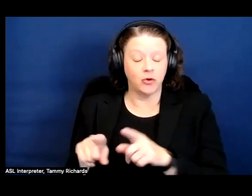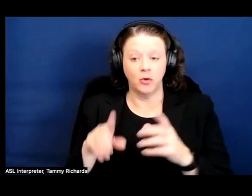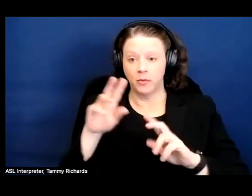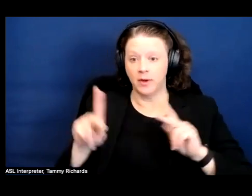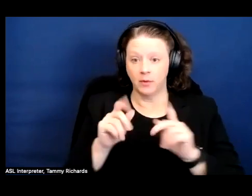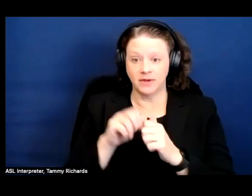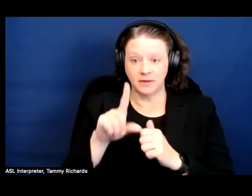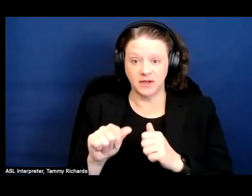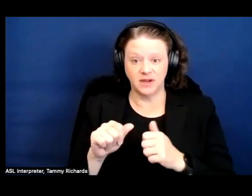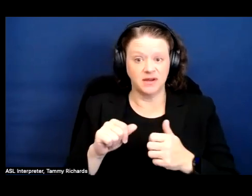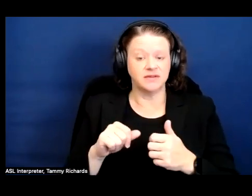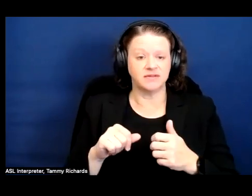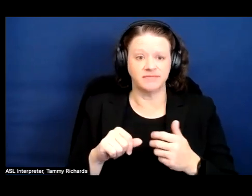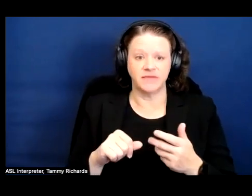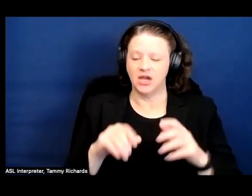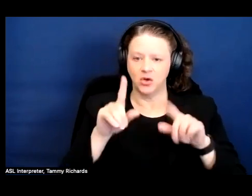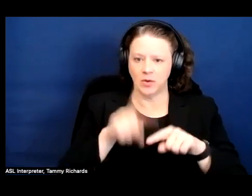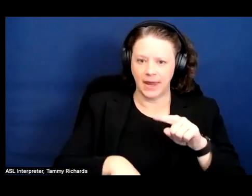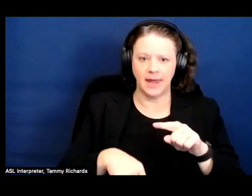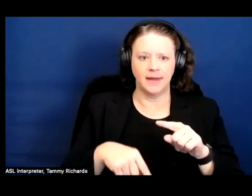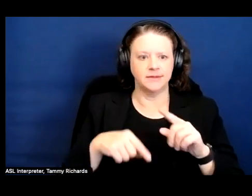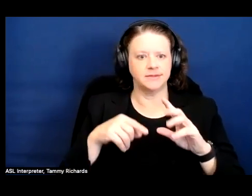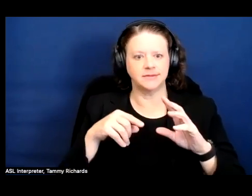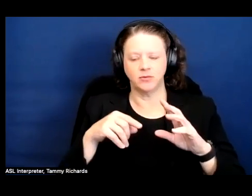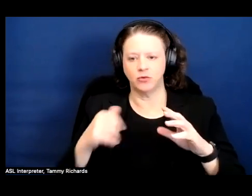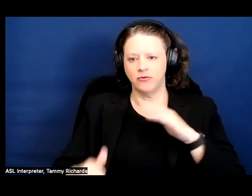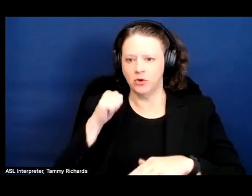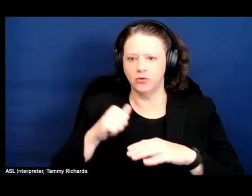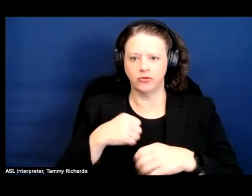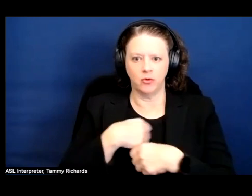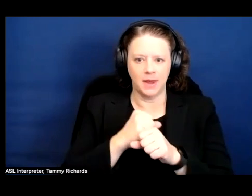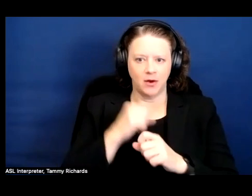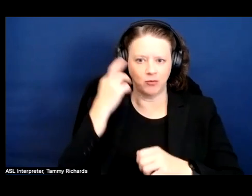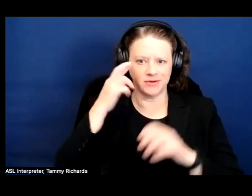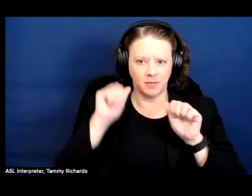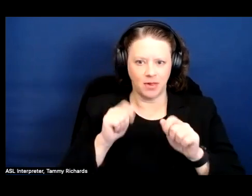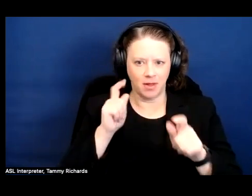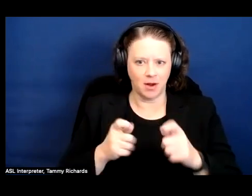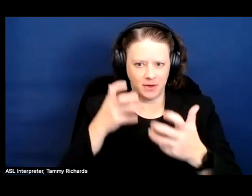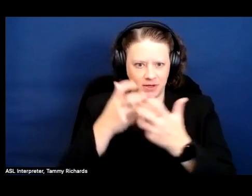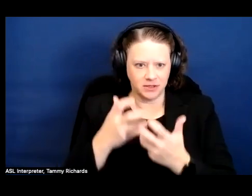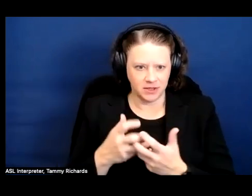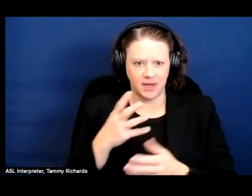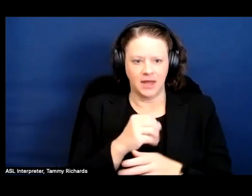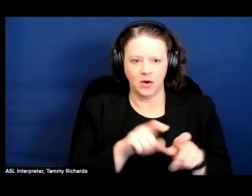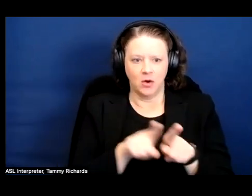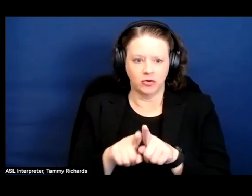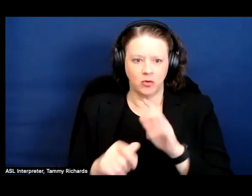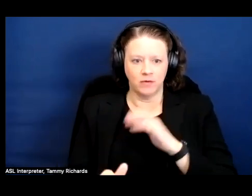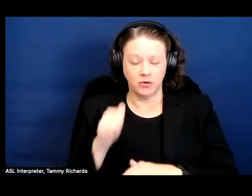The key is that they can't transfer or shift responsibility for their animal to their housing provider.